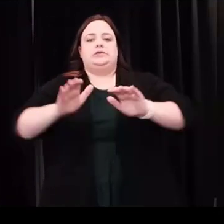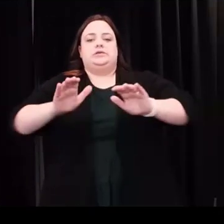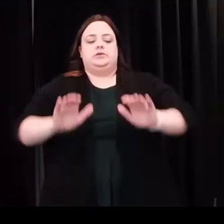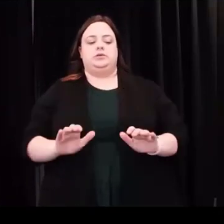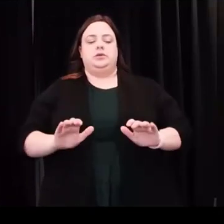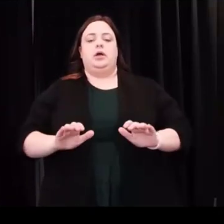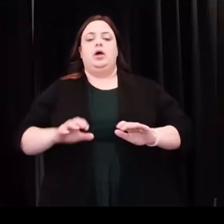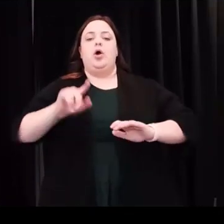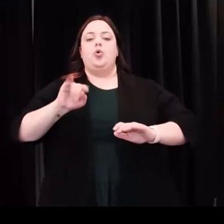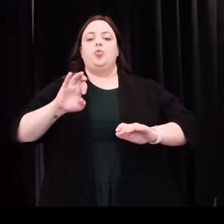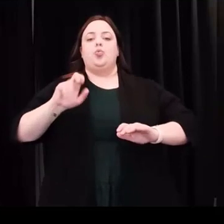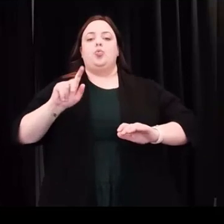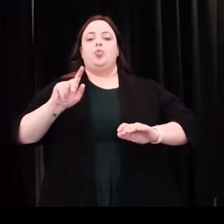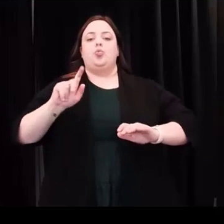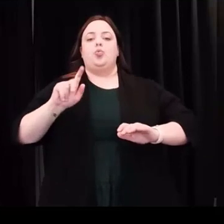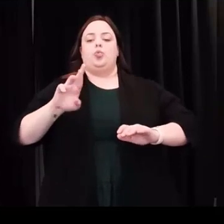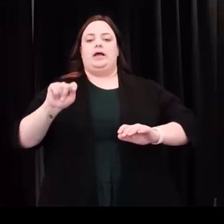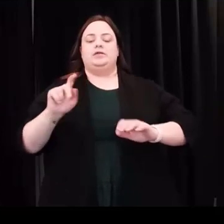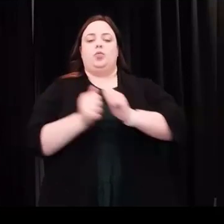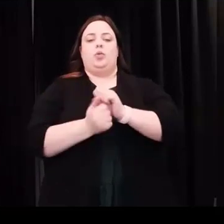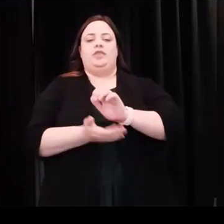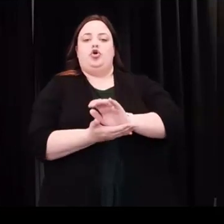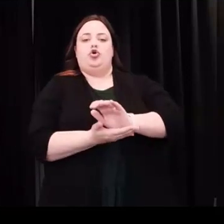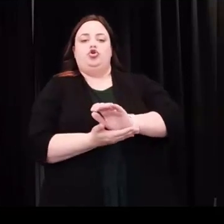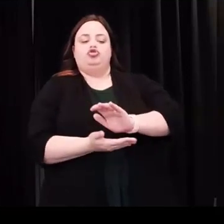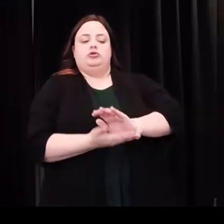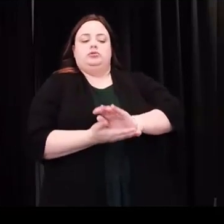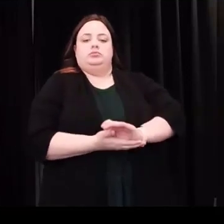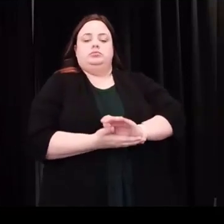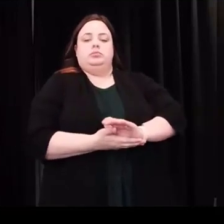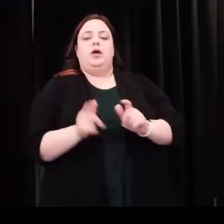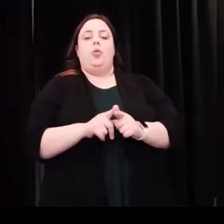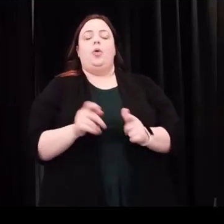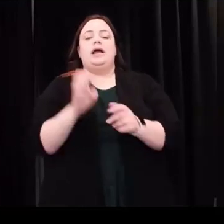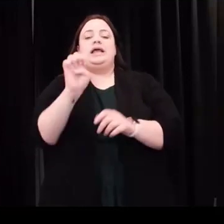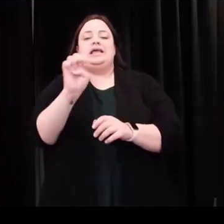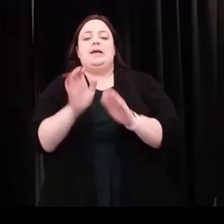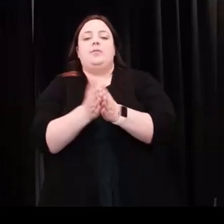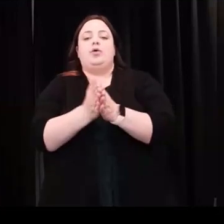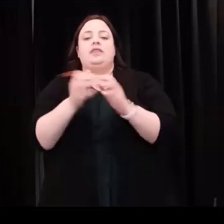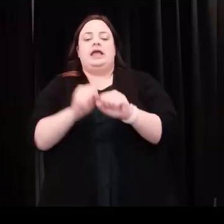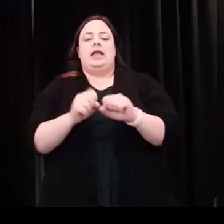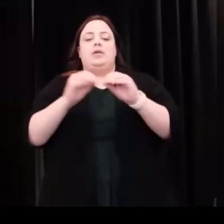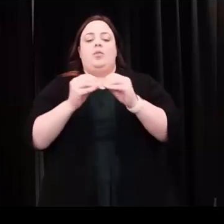cushion. Or ebooks that can be enlarged, large fonts books or a screen reader.